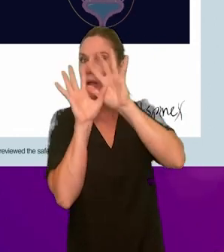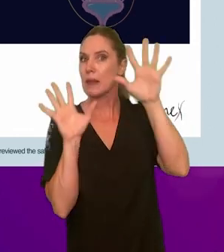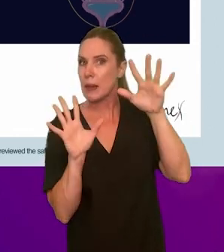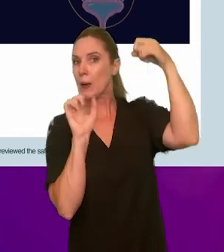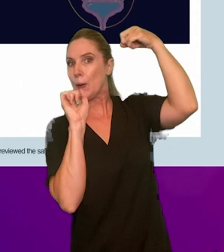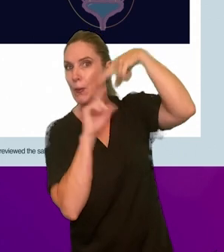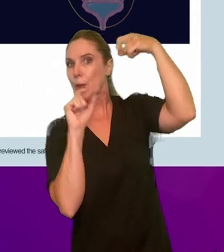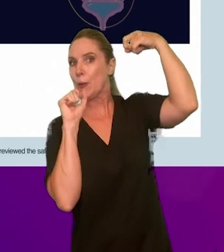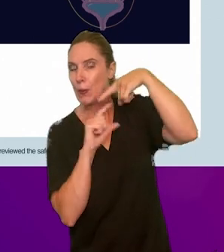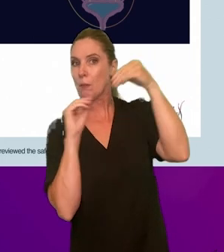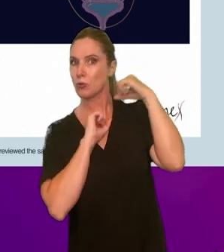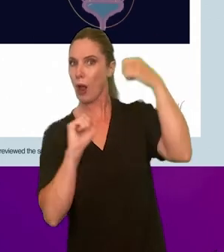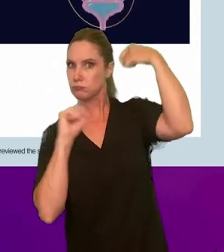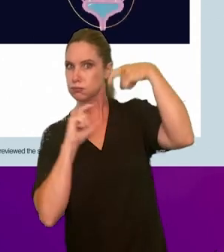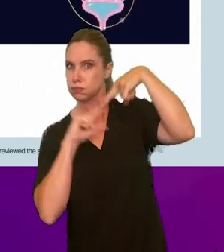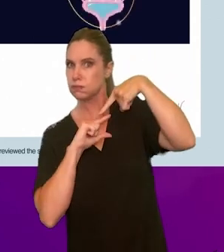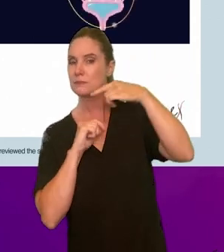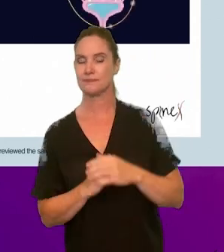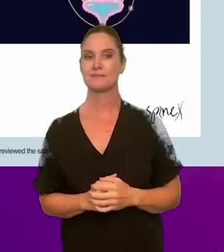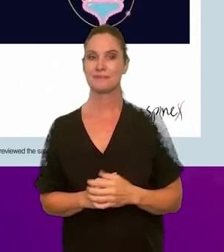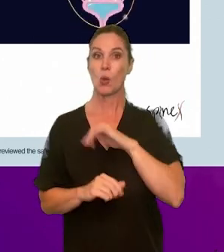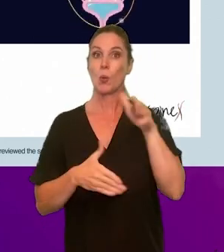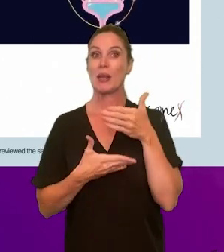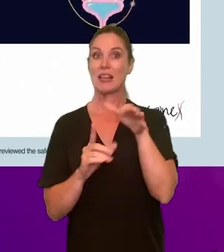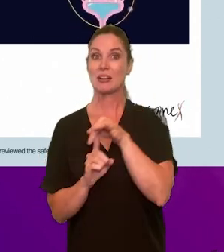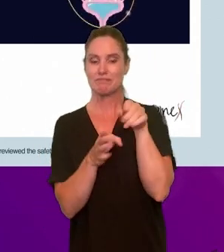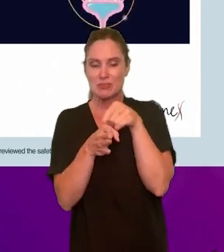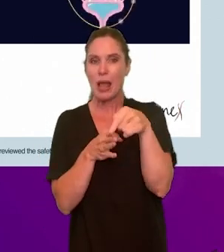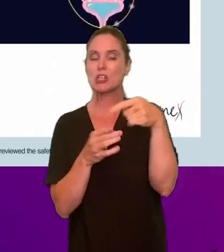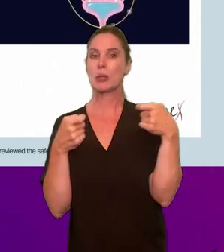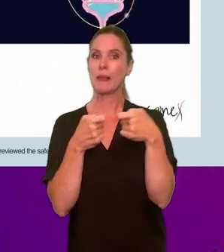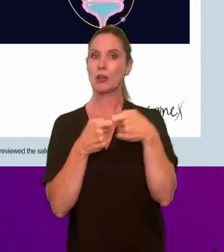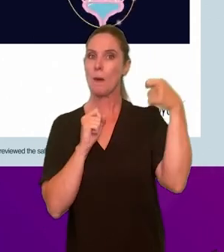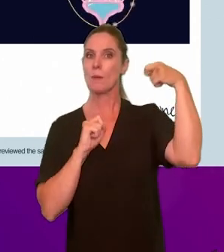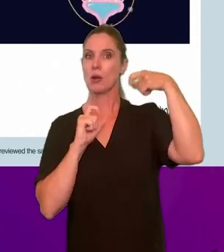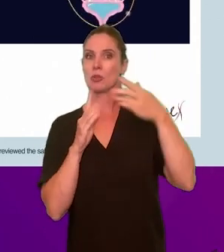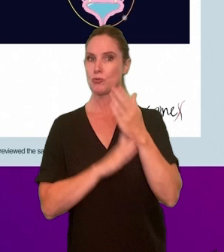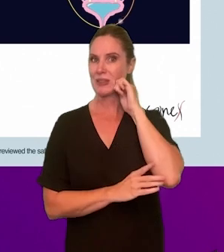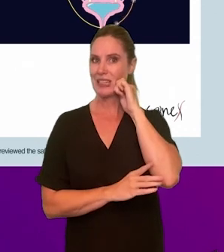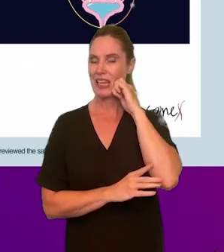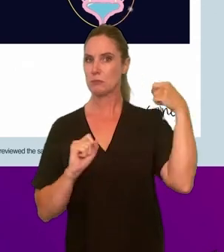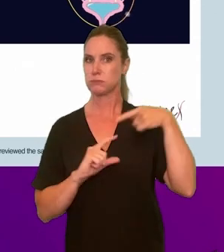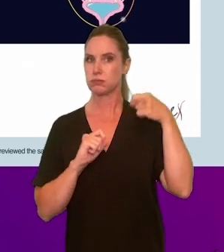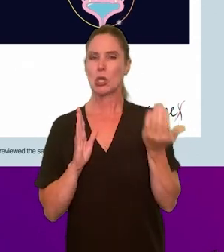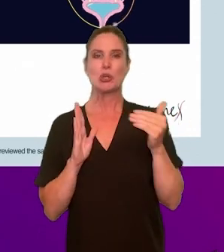We deliver special electrical pulses through the skin to rewire brain patterns and encourage neuroplasticity,